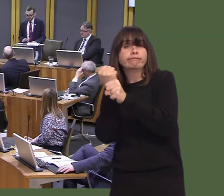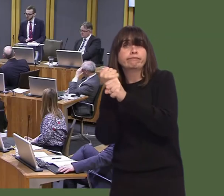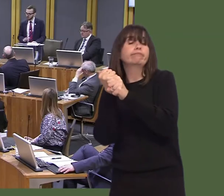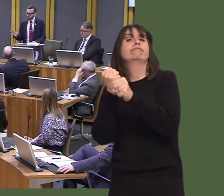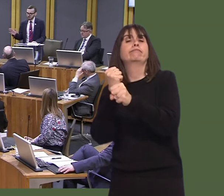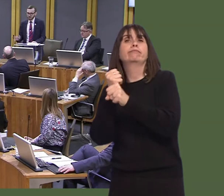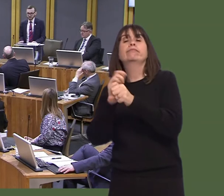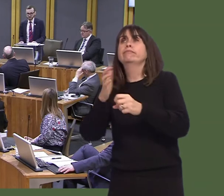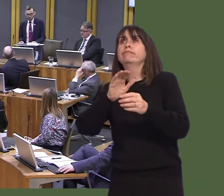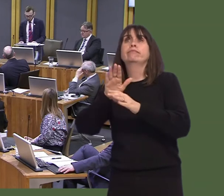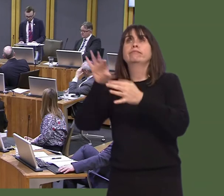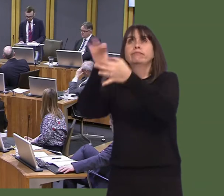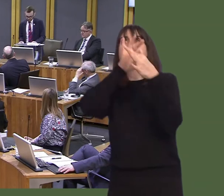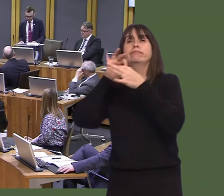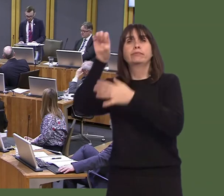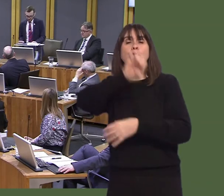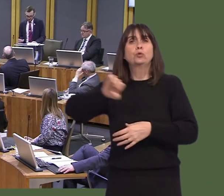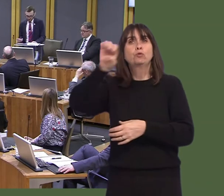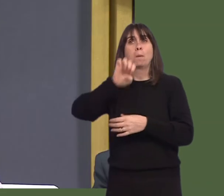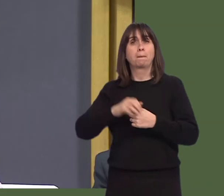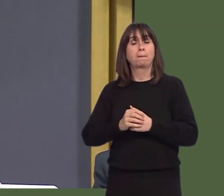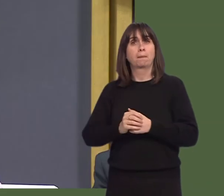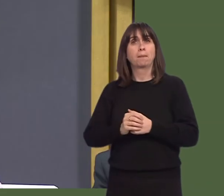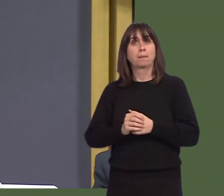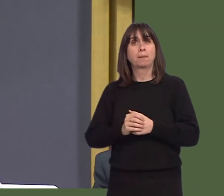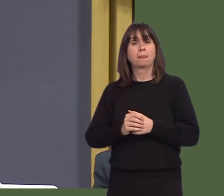Carwyn Jones AM: Yes, absolutely, but they're not listening, are they?